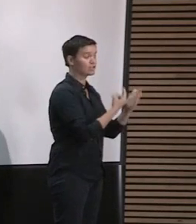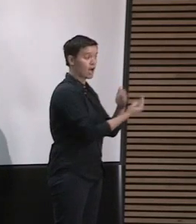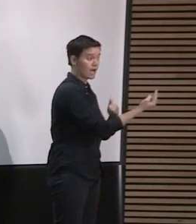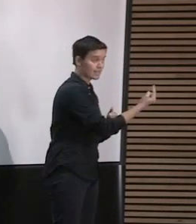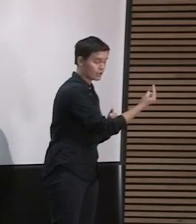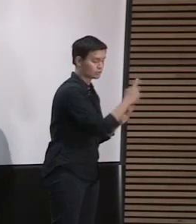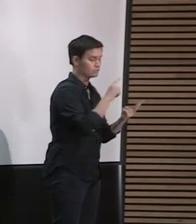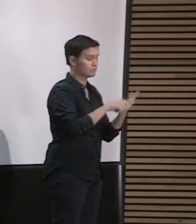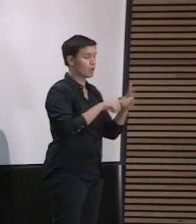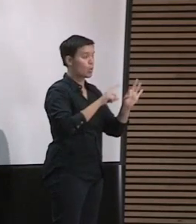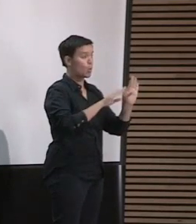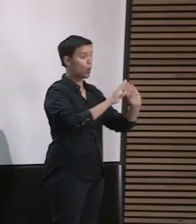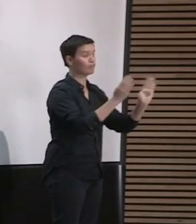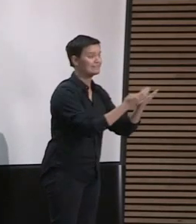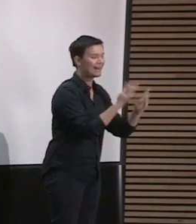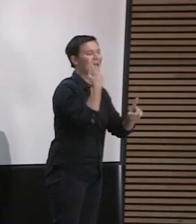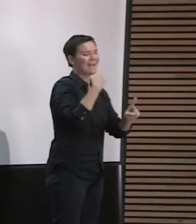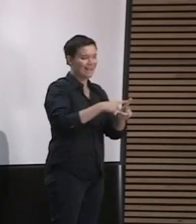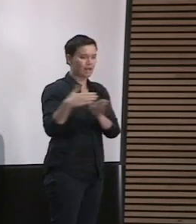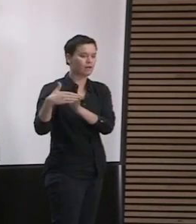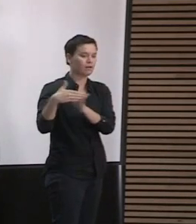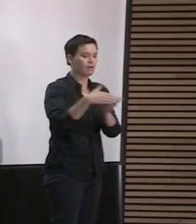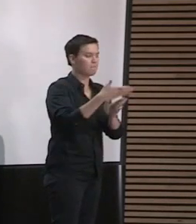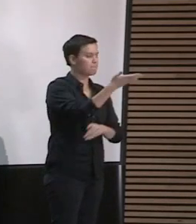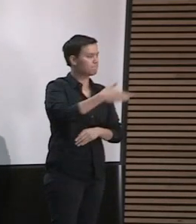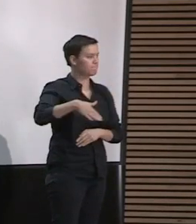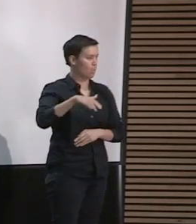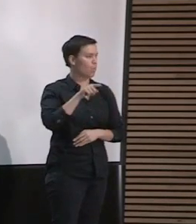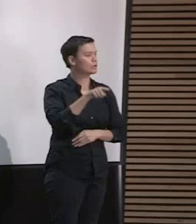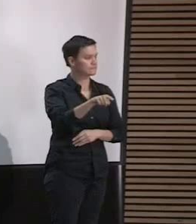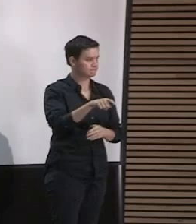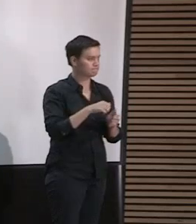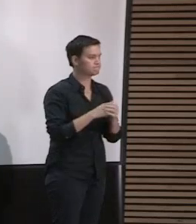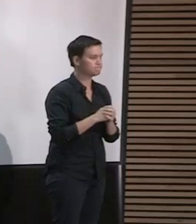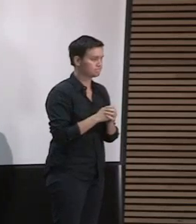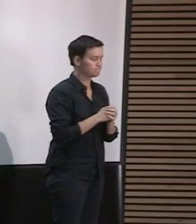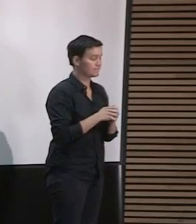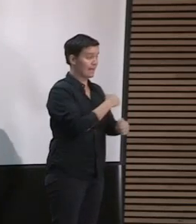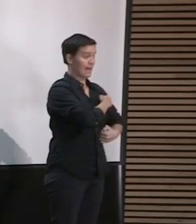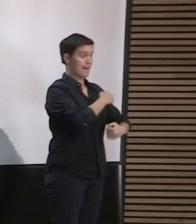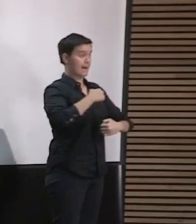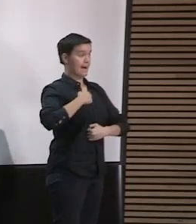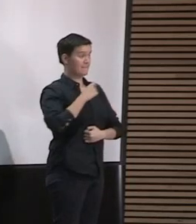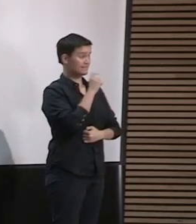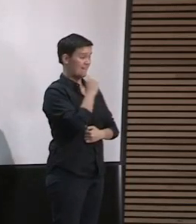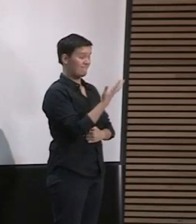personnel into the managed isolation and quarantine system and maritime border to